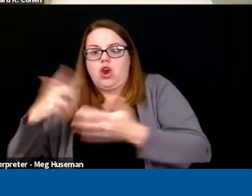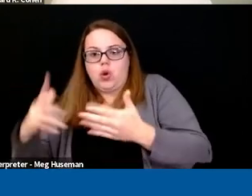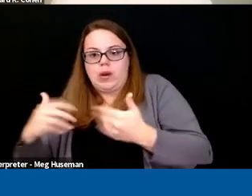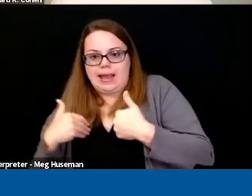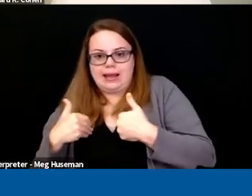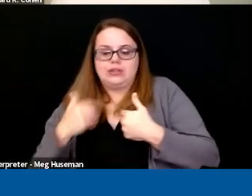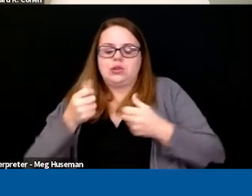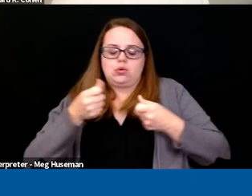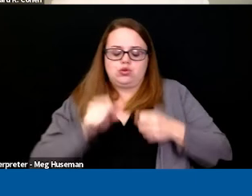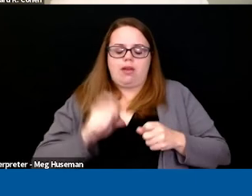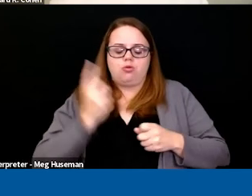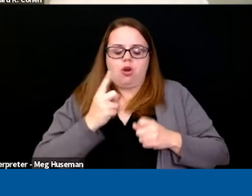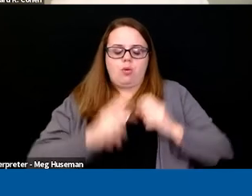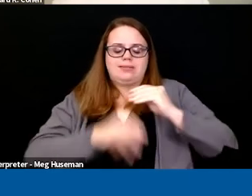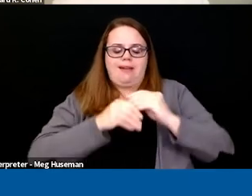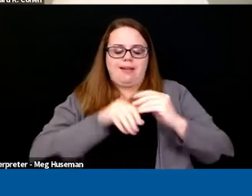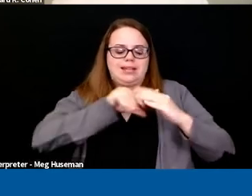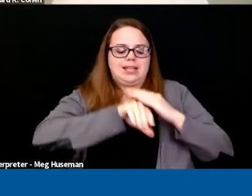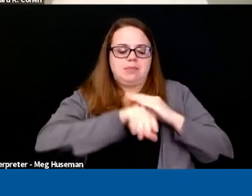So just keep that in mind as you're working on those technologies.